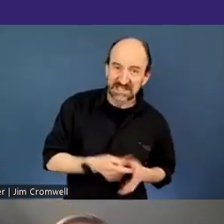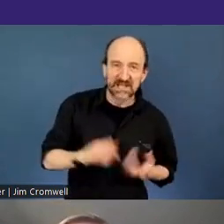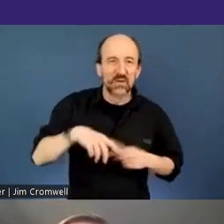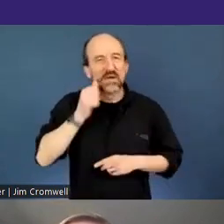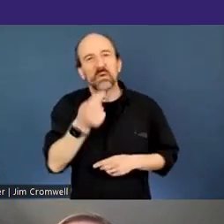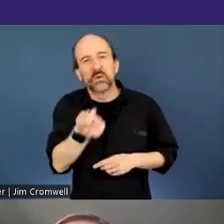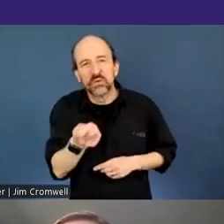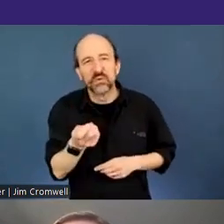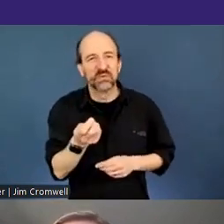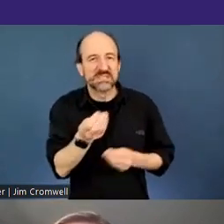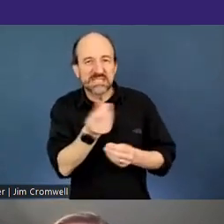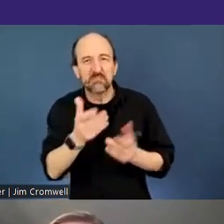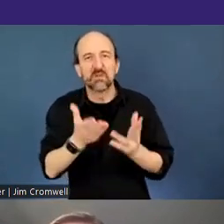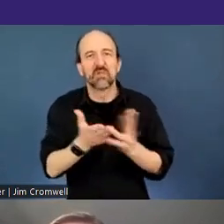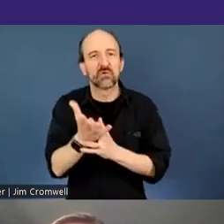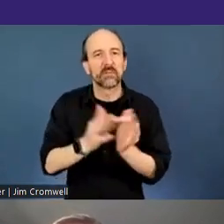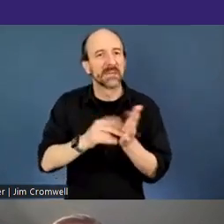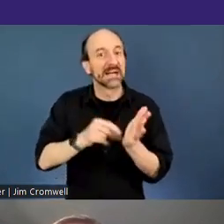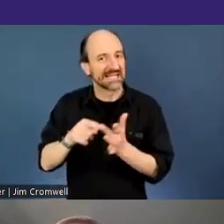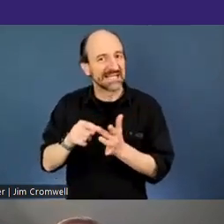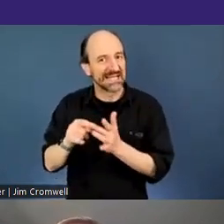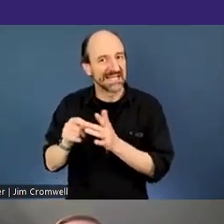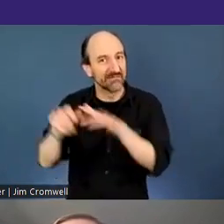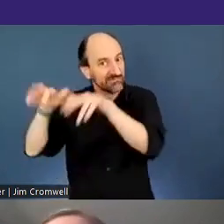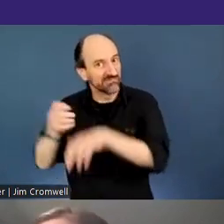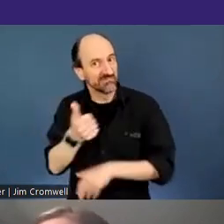from the perspective of the work you do, let's now get into the